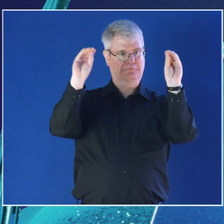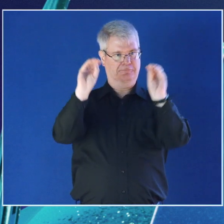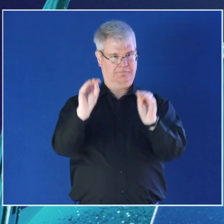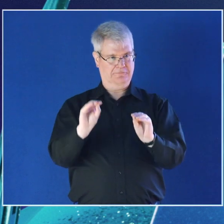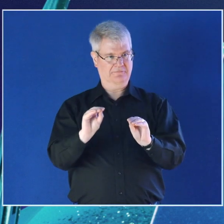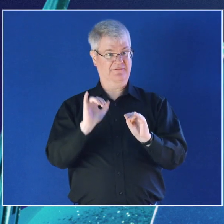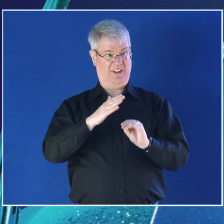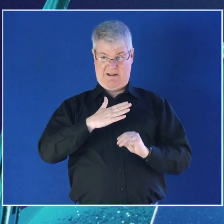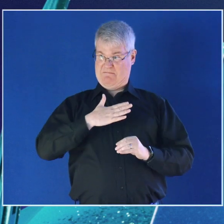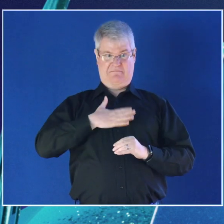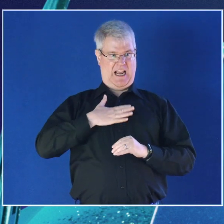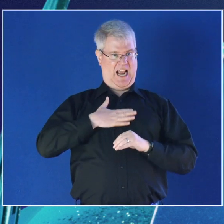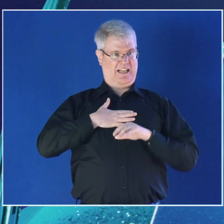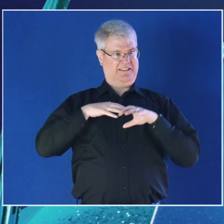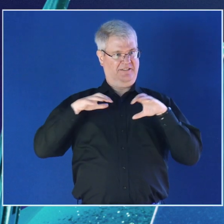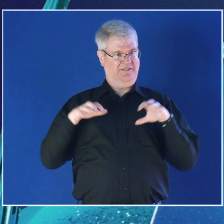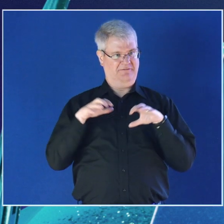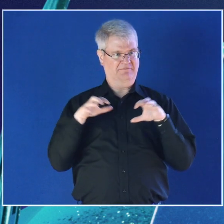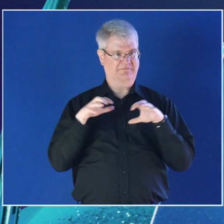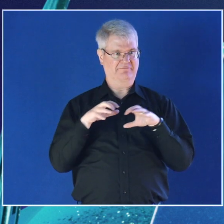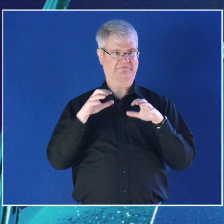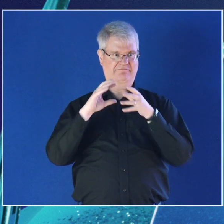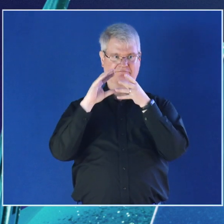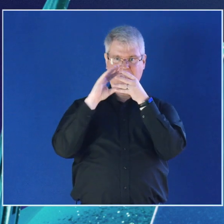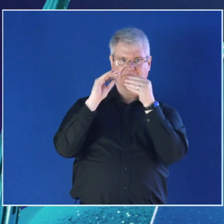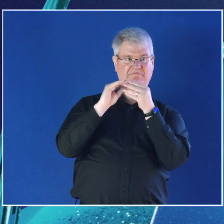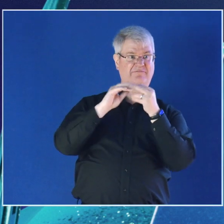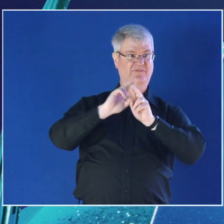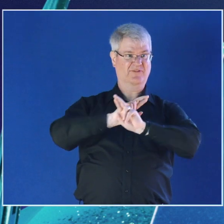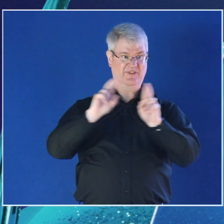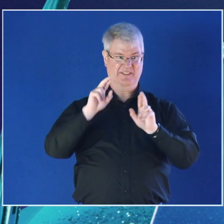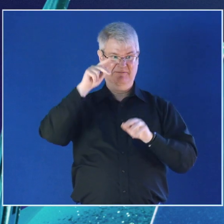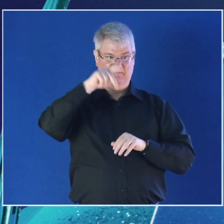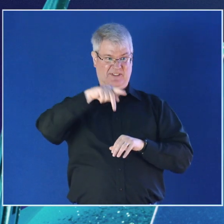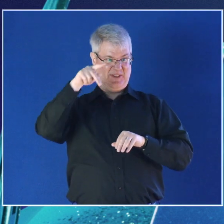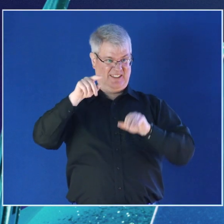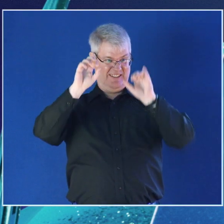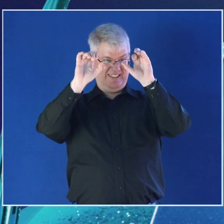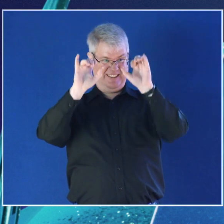I can create a beautiful PowerPoint. I have a lot of things people have called me,